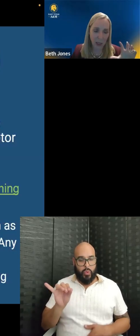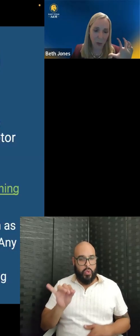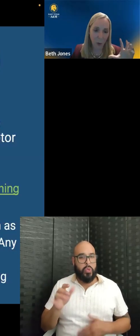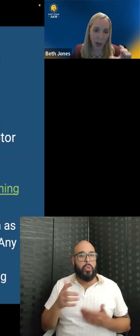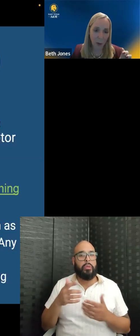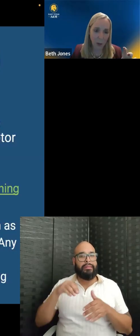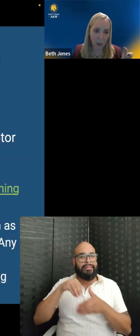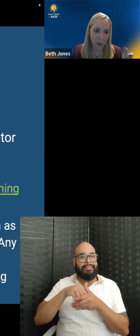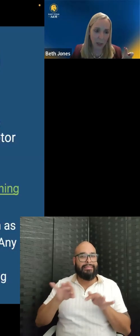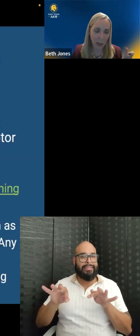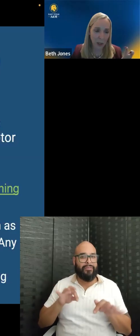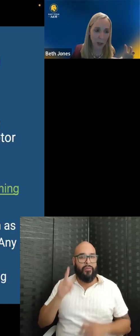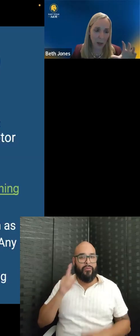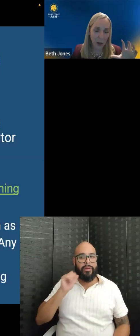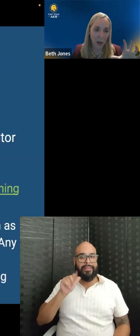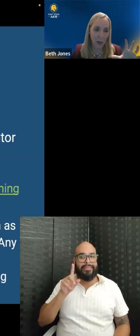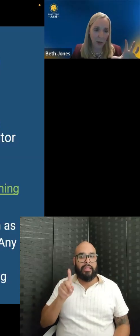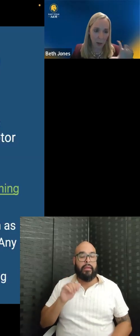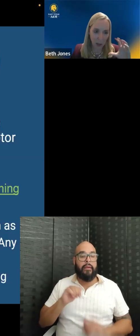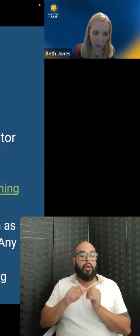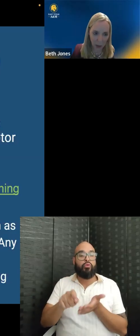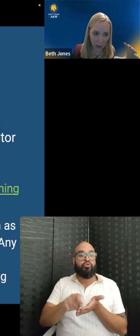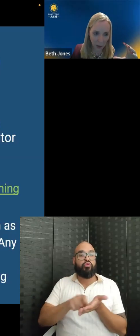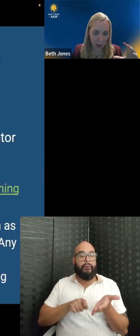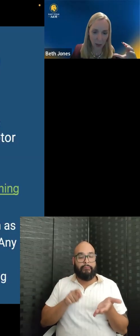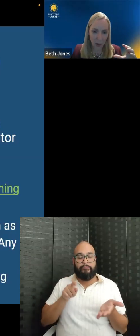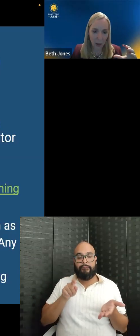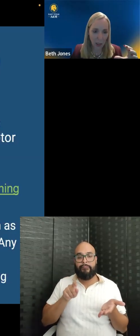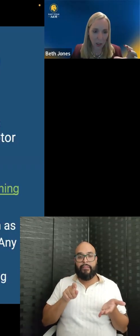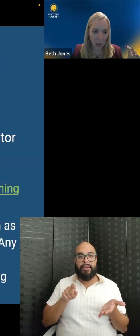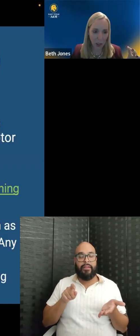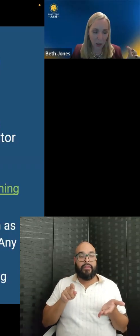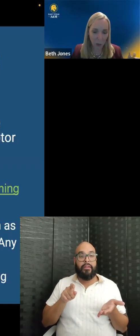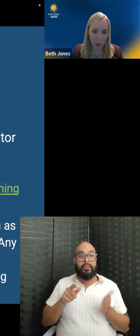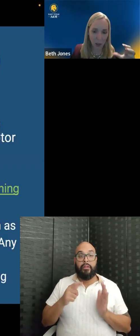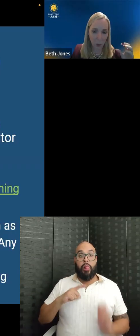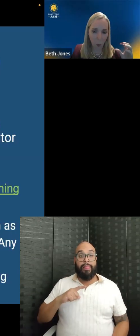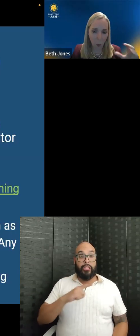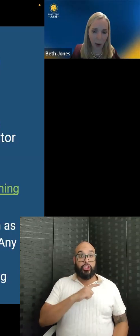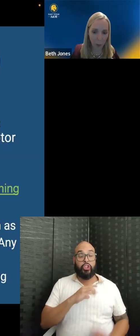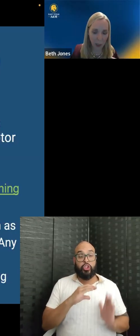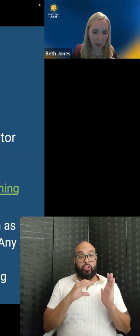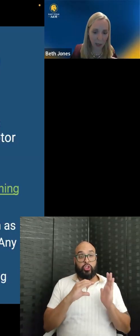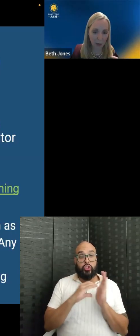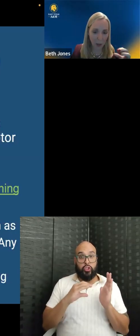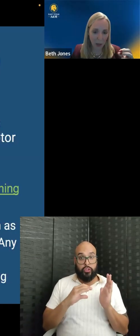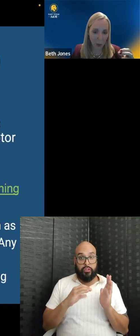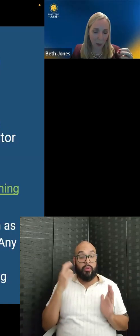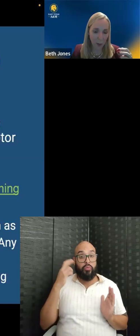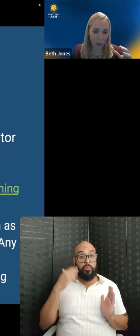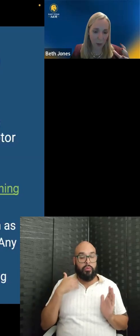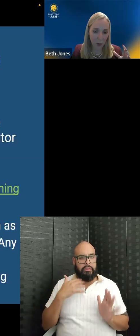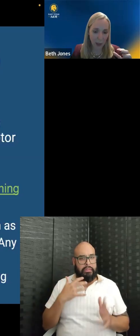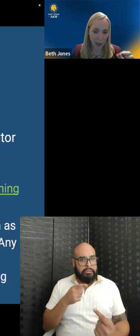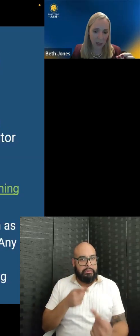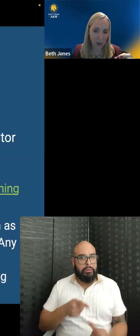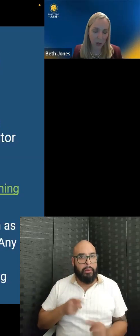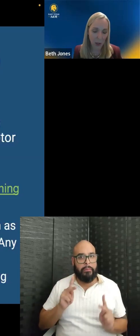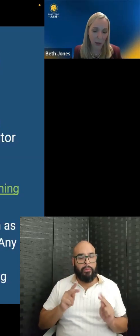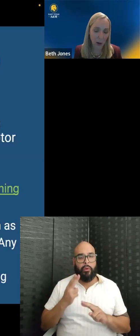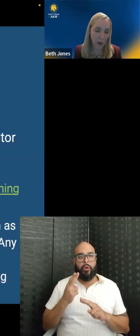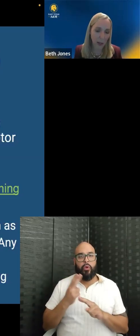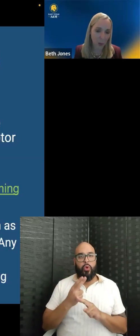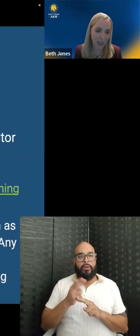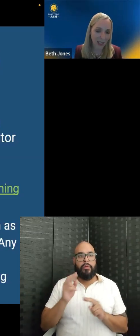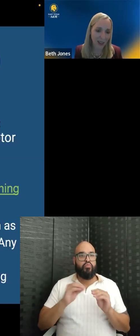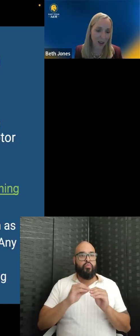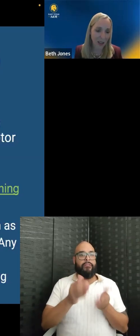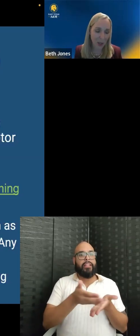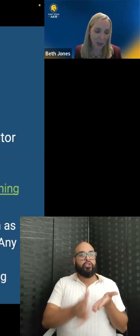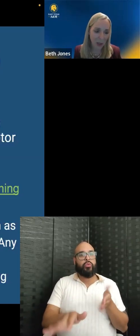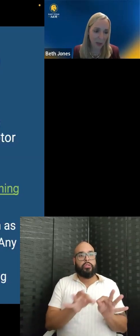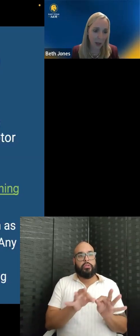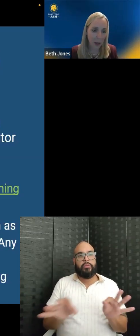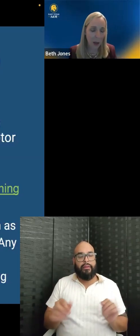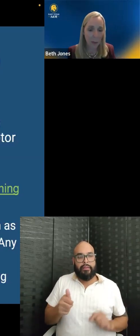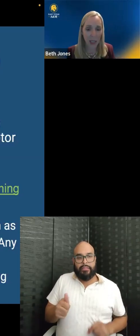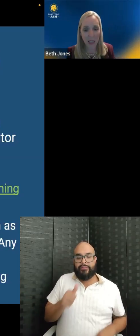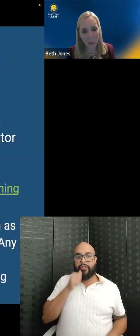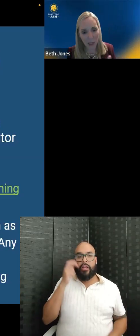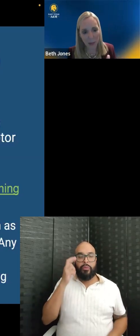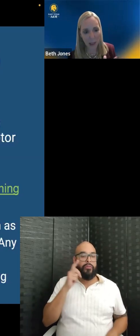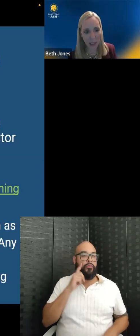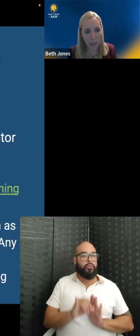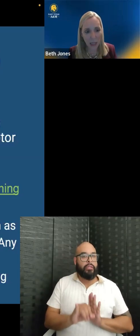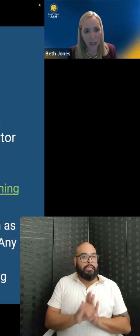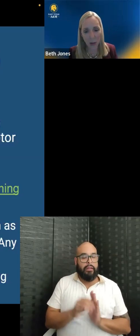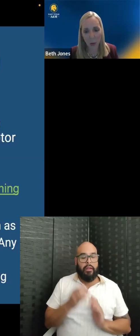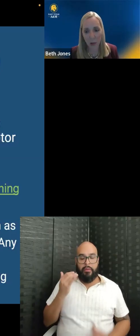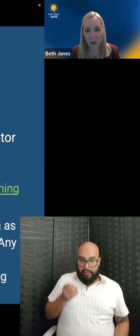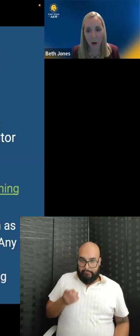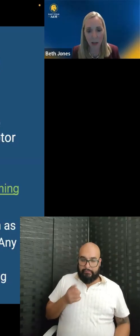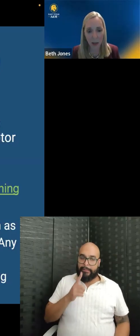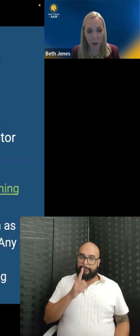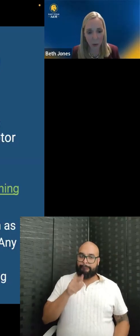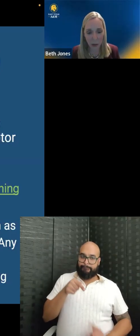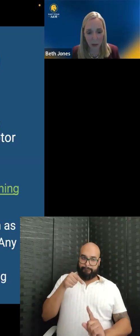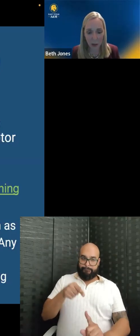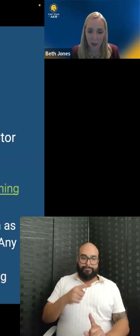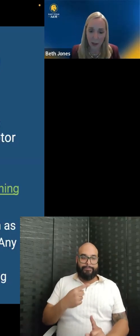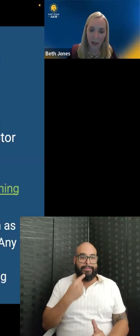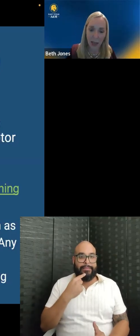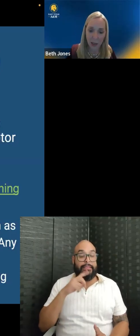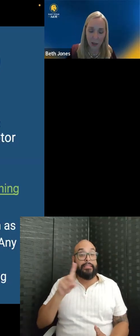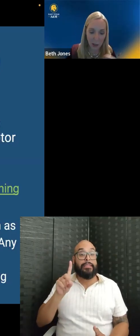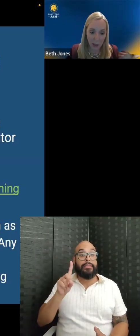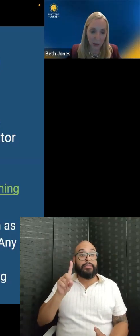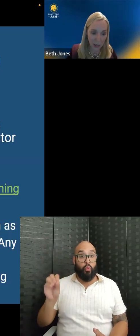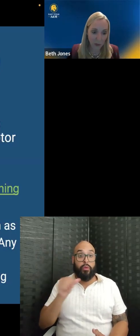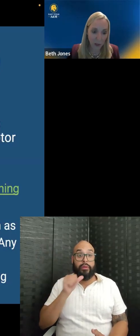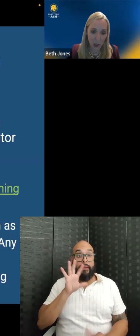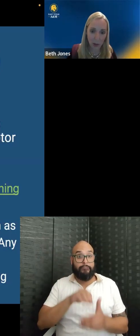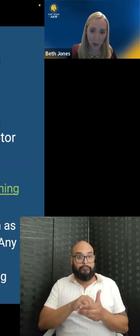This is how it's written in the legislation, which is why we get that difficulty with people using the exclusionary clause as a reason not to identify, because it specifically says disorders not included, and it lists vision.